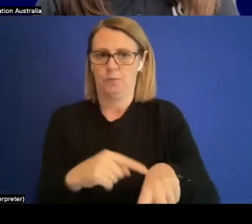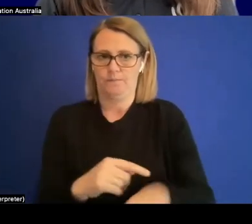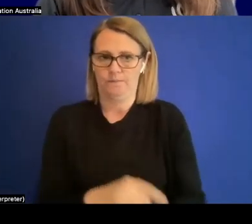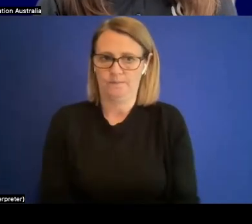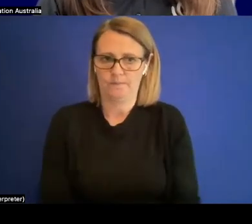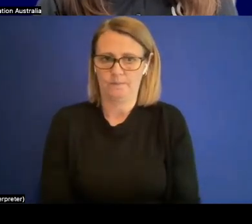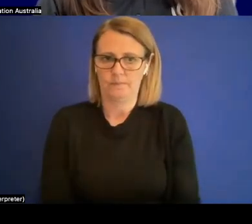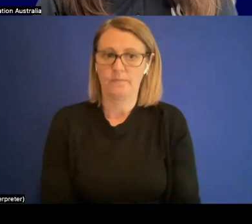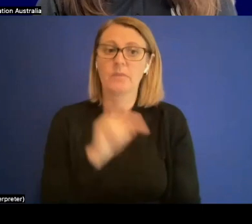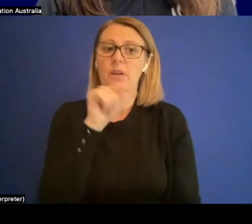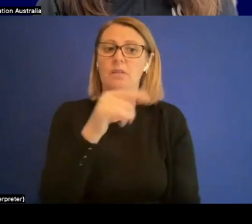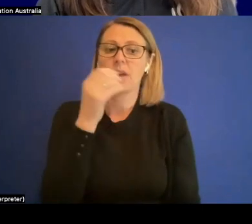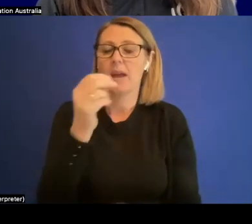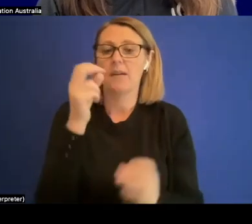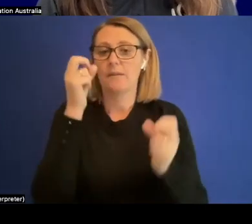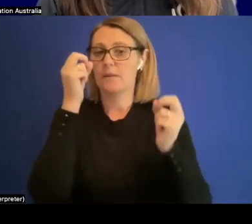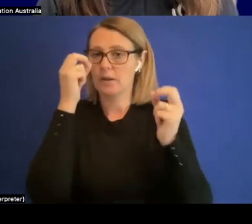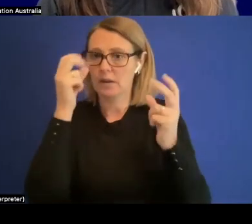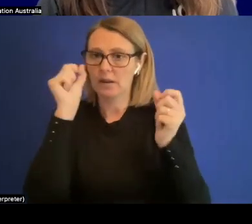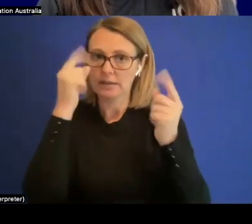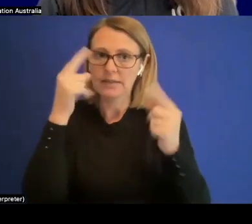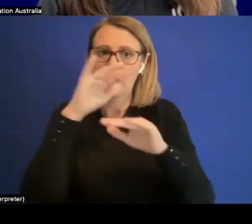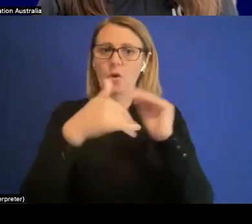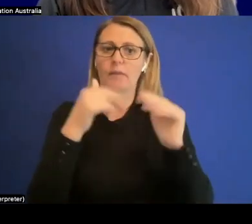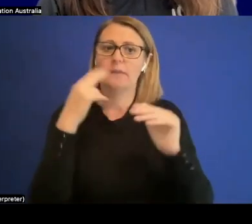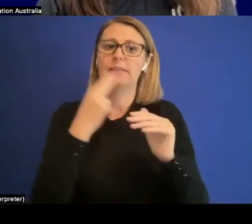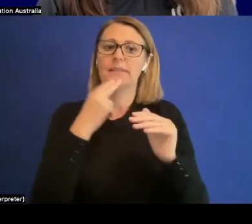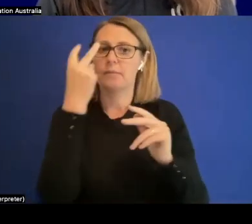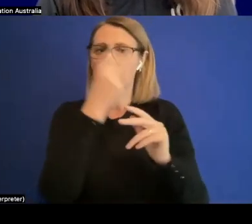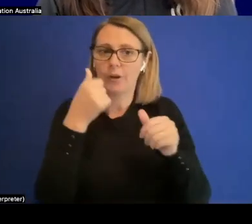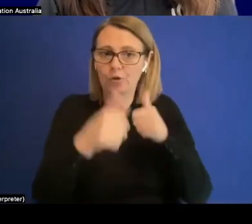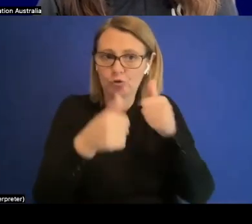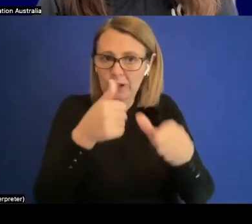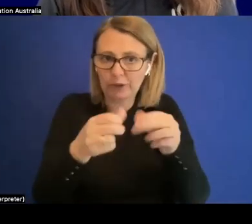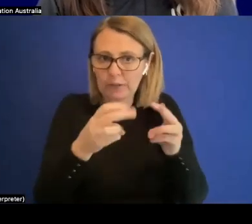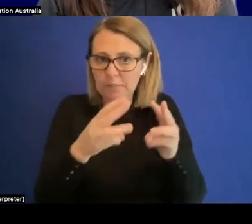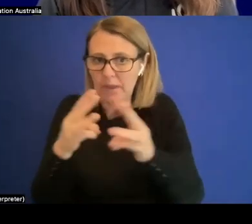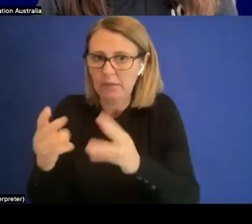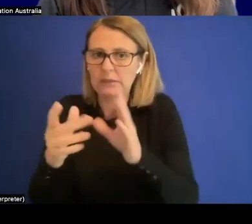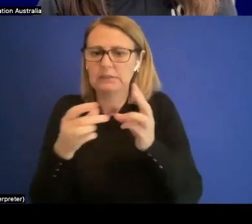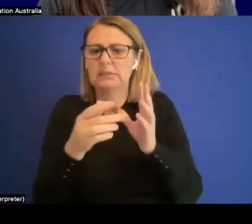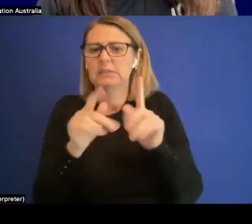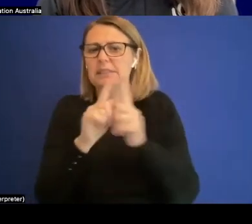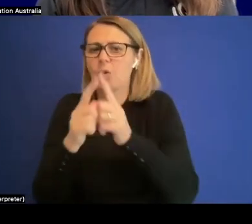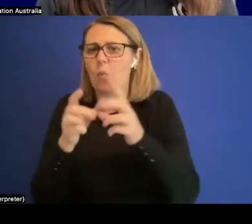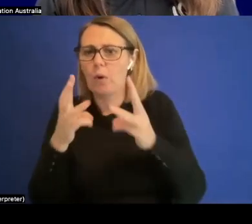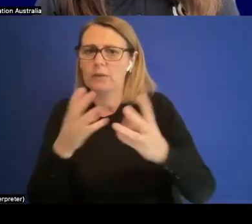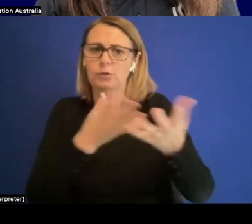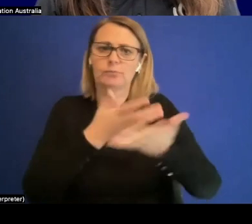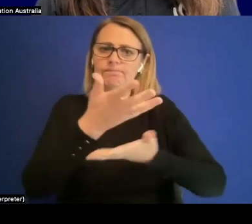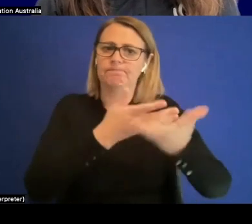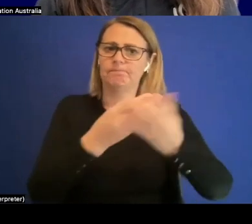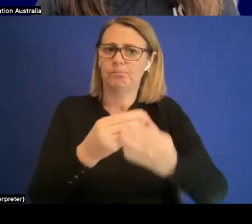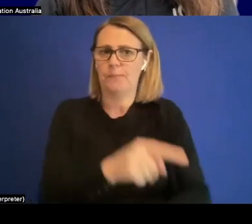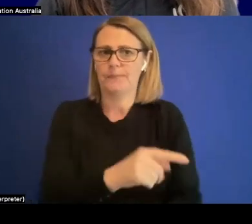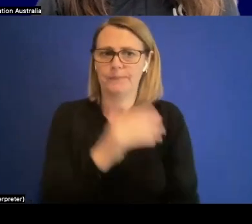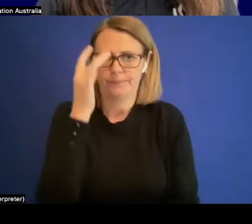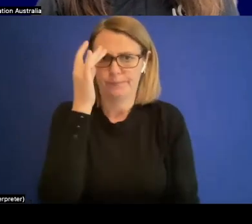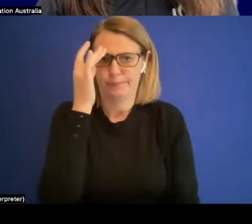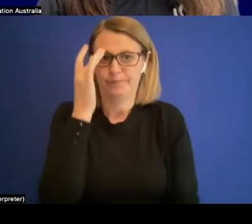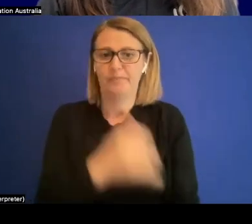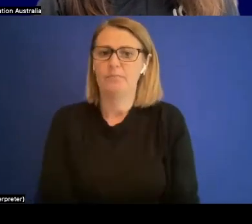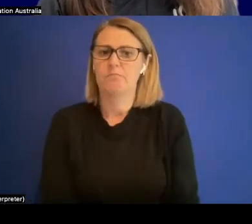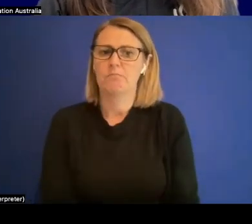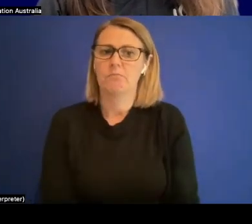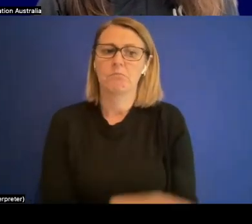deafblind communication methods, strategies and techniques. They link people with appropriate